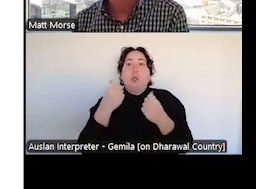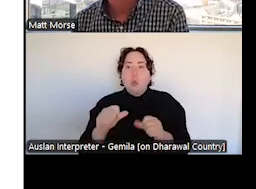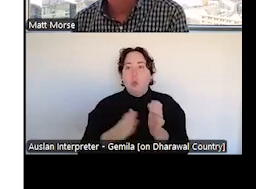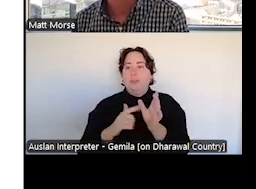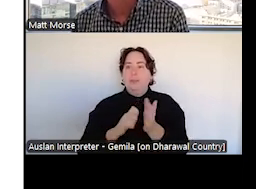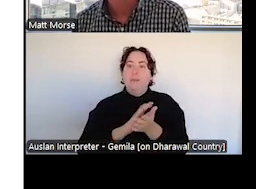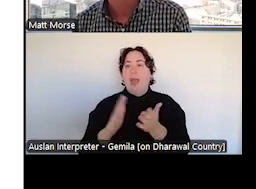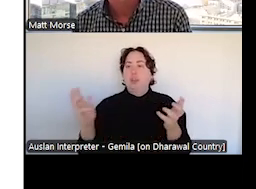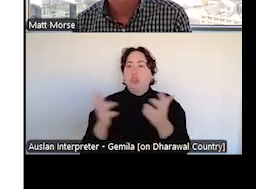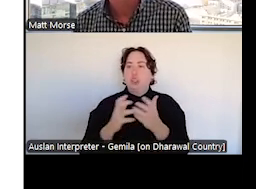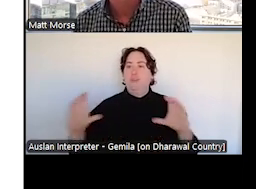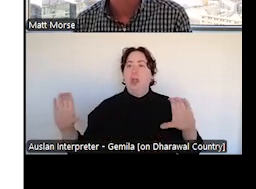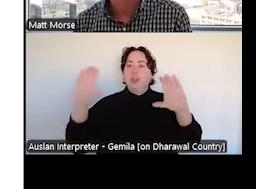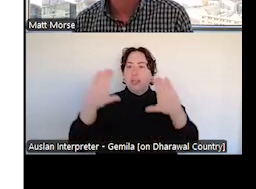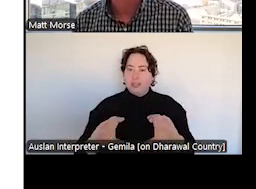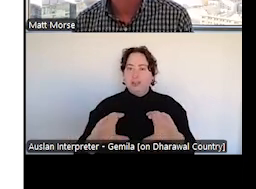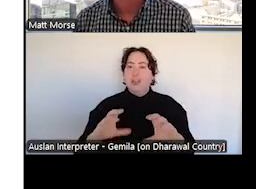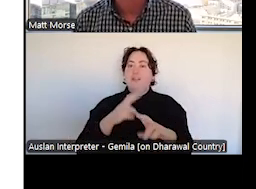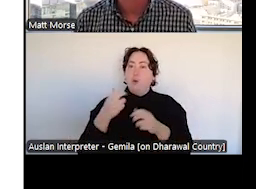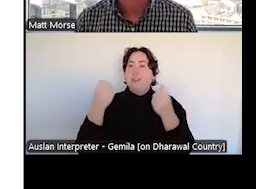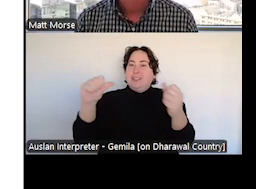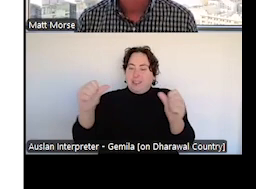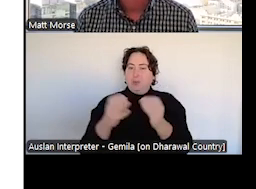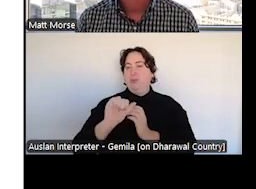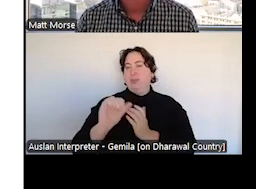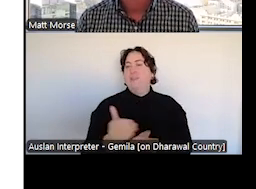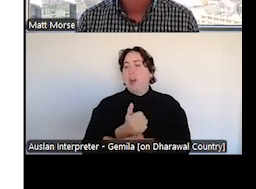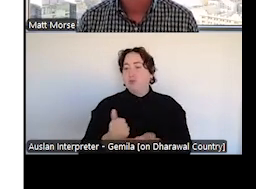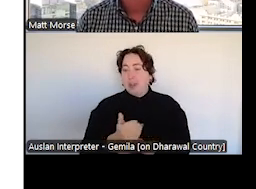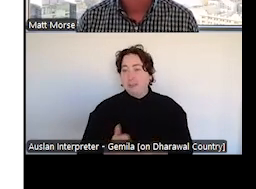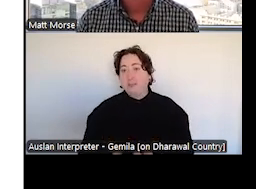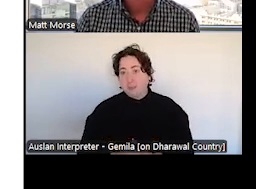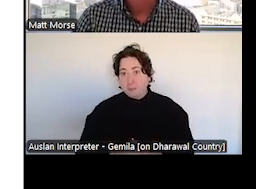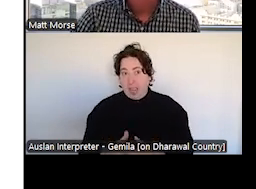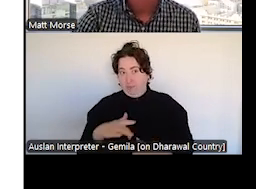to have success in their campaign. It is quite obvious that people forget, so that is my tip,